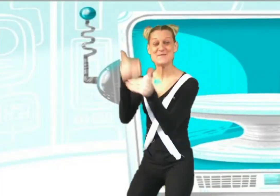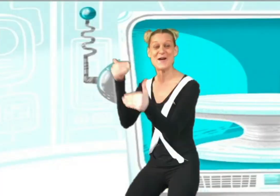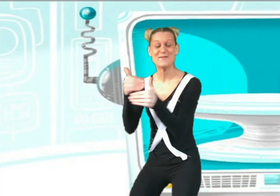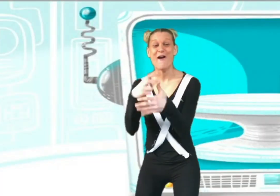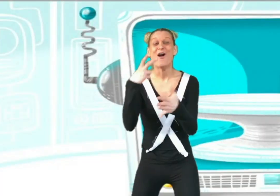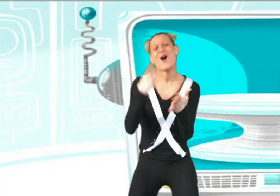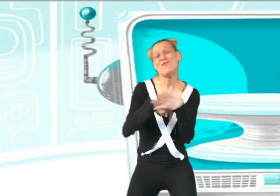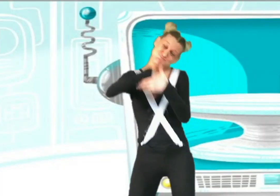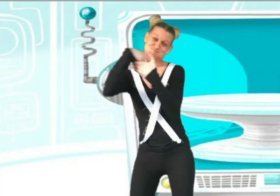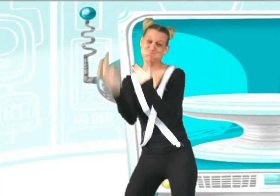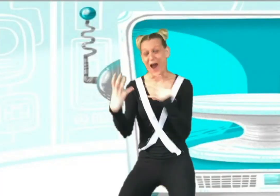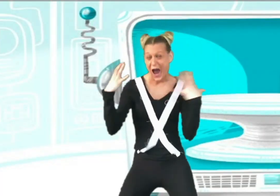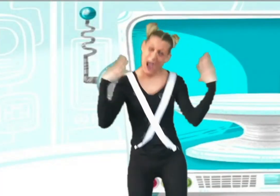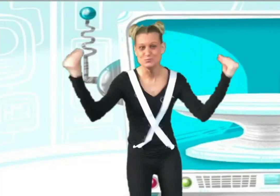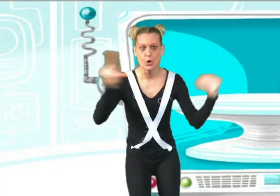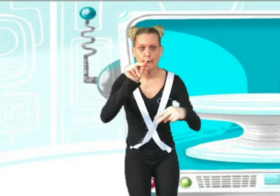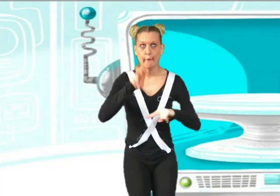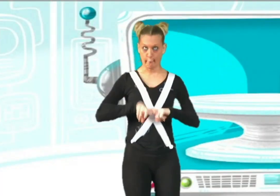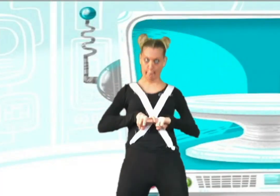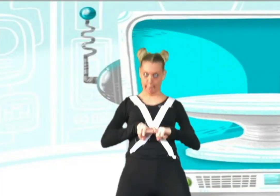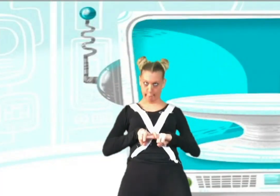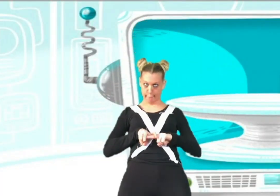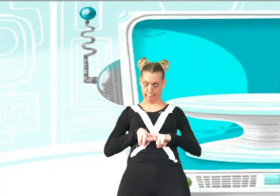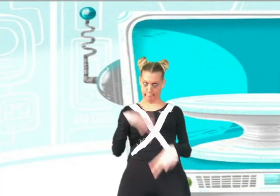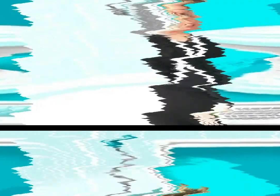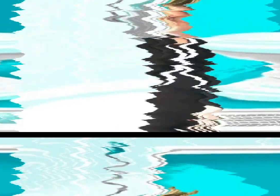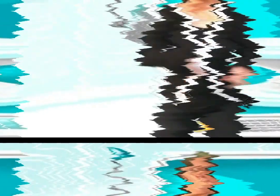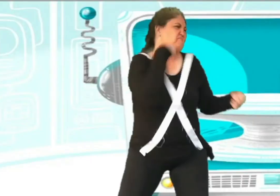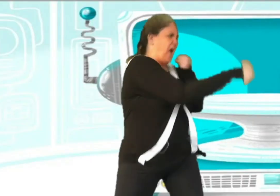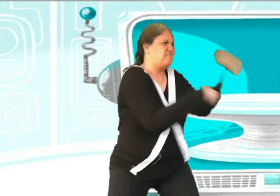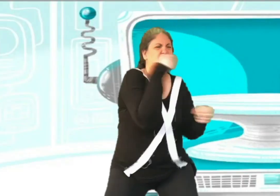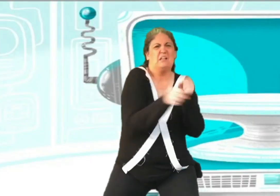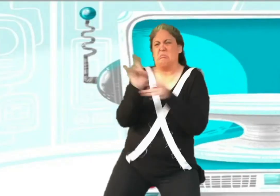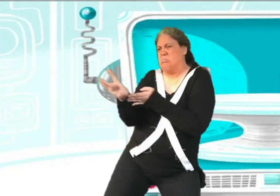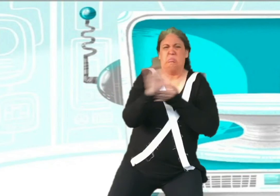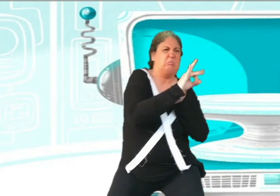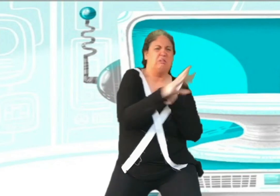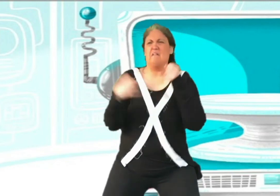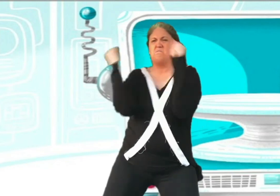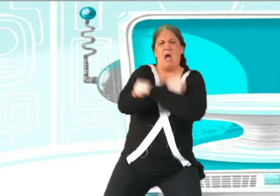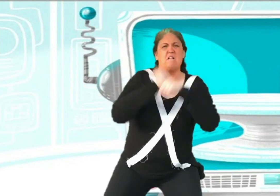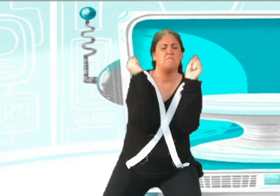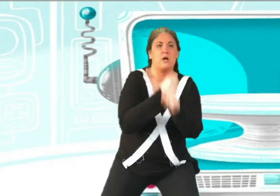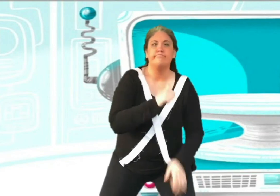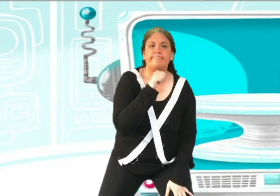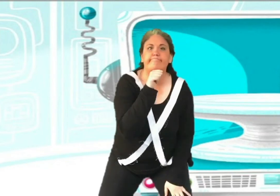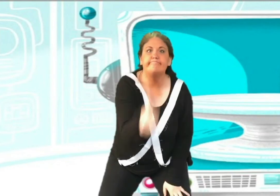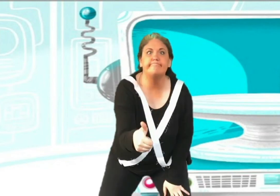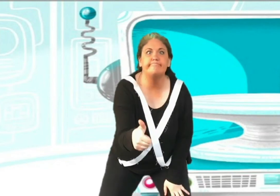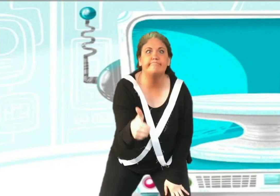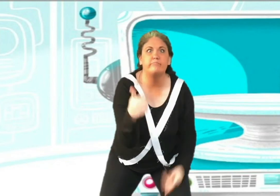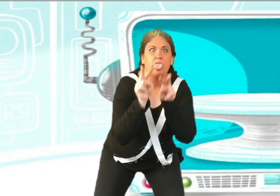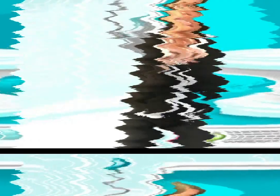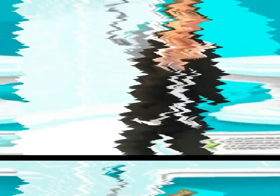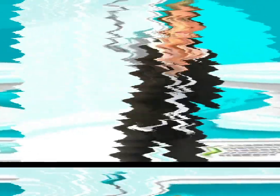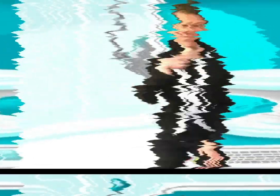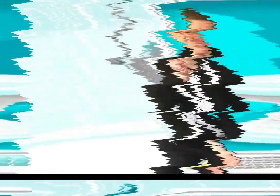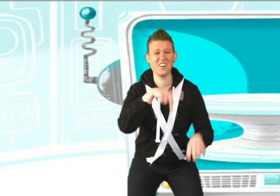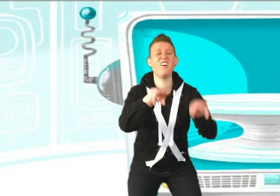They don’t climb out the window sill, They never fight or kick or punch,